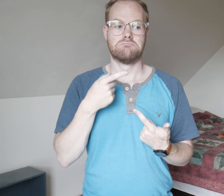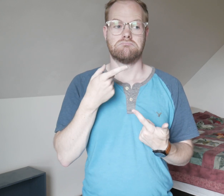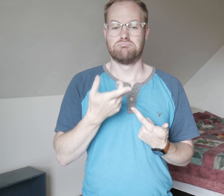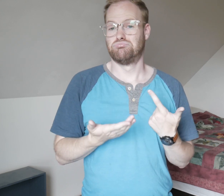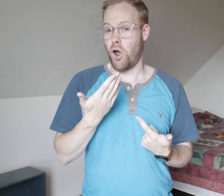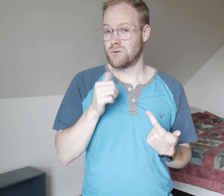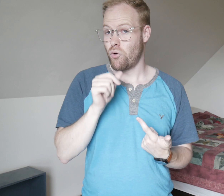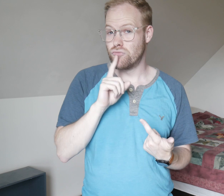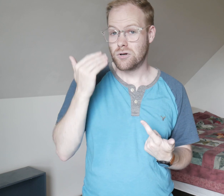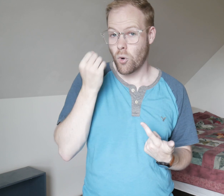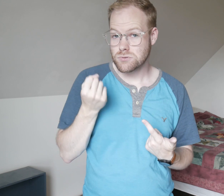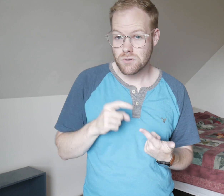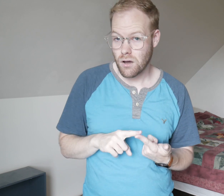They probably don't really know sign.